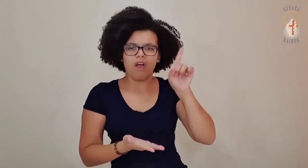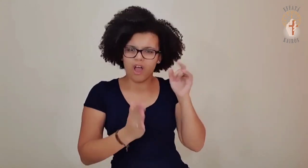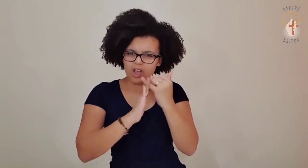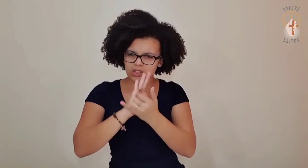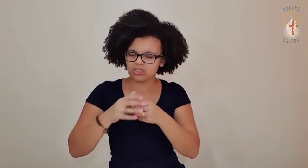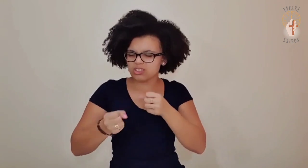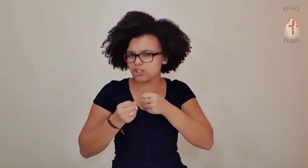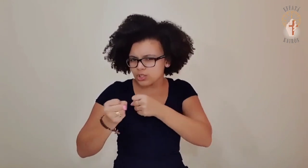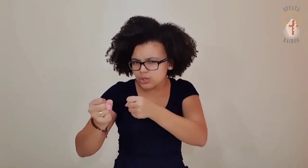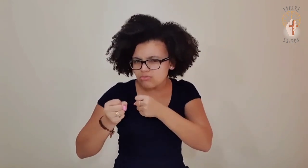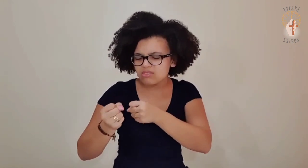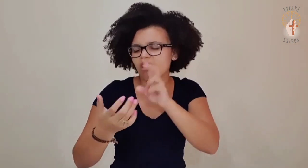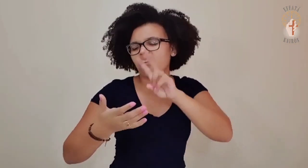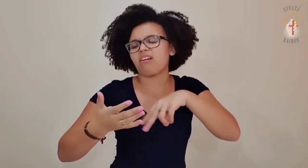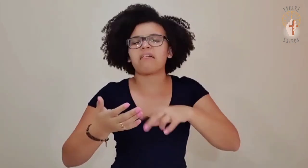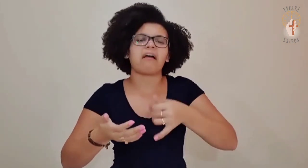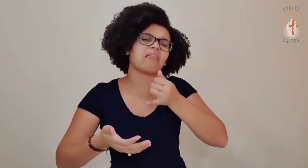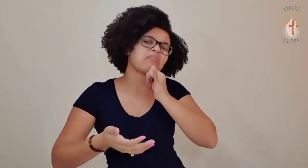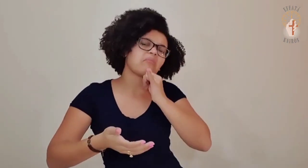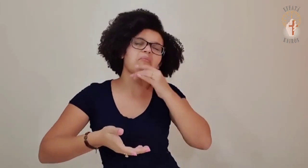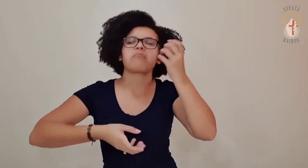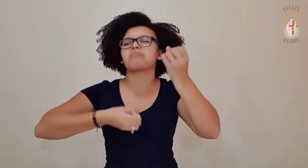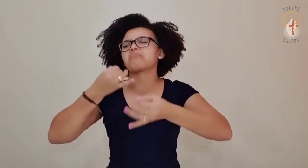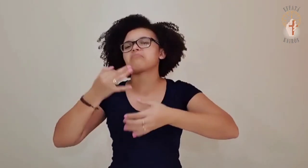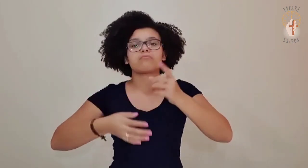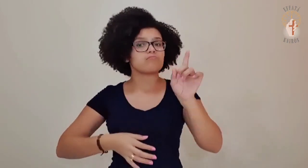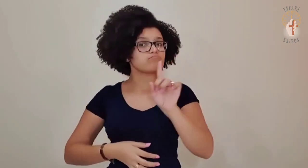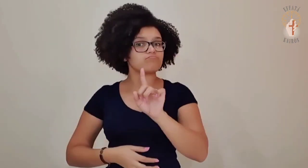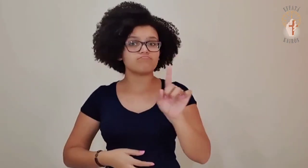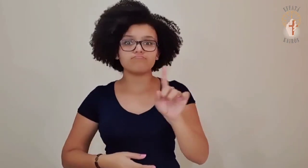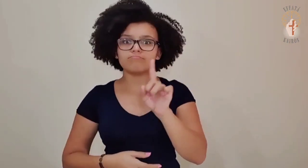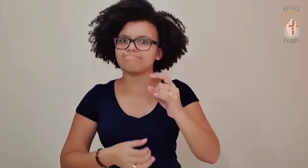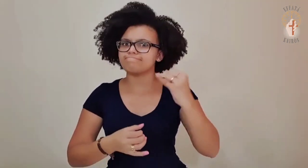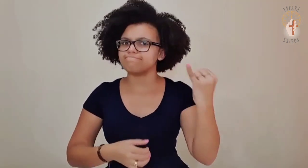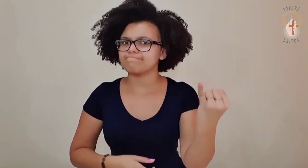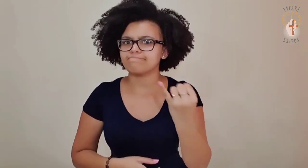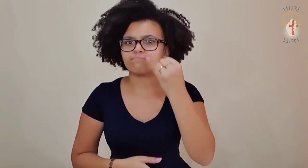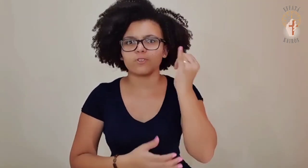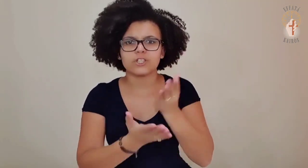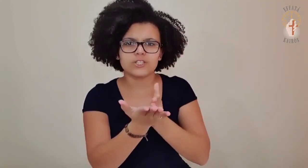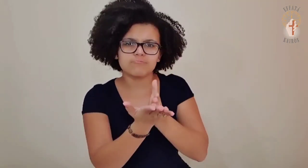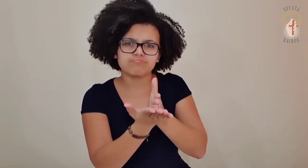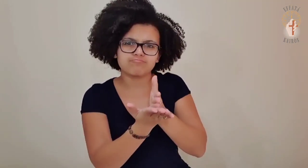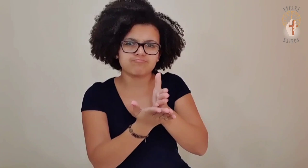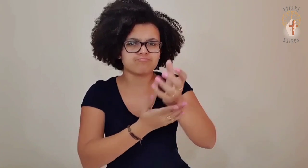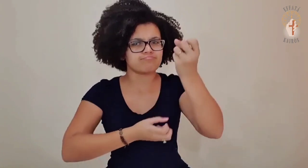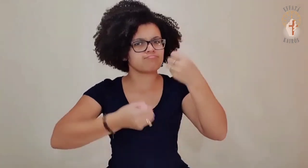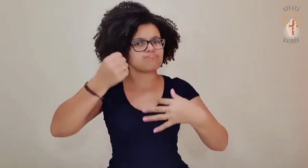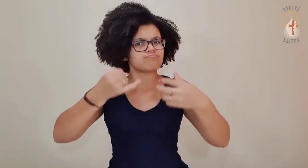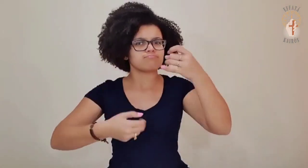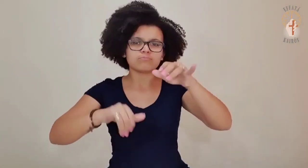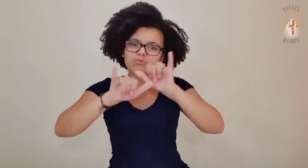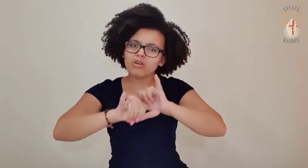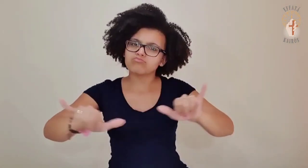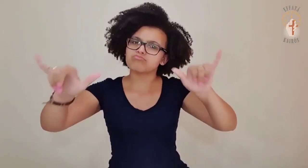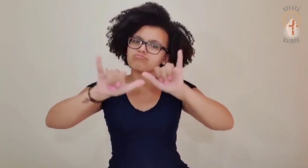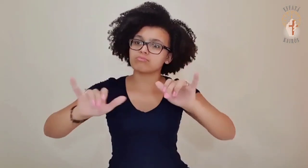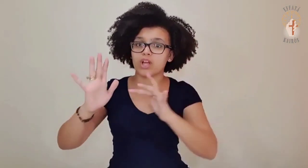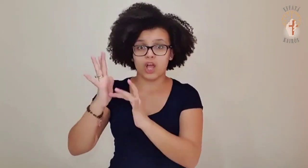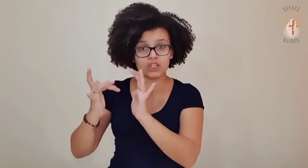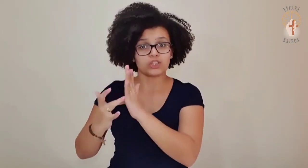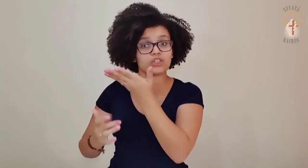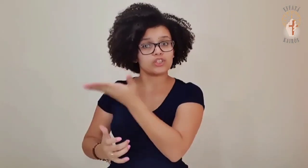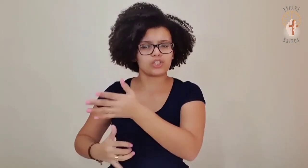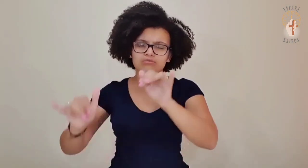It is not for nothing that Saint Joseph has been called "Just" since the Gospels.